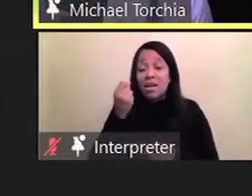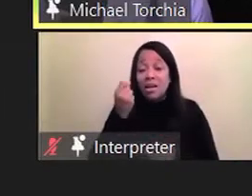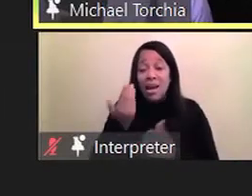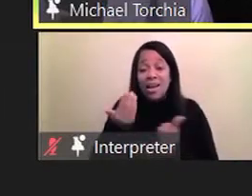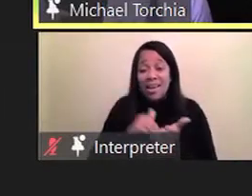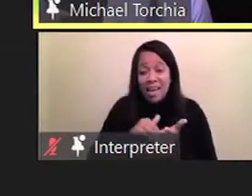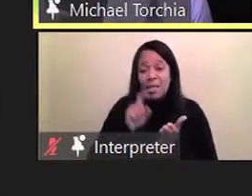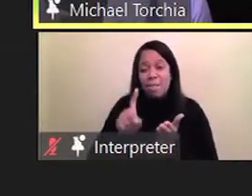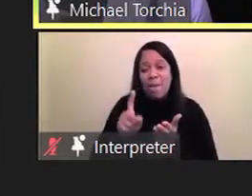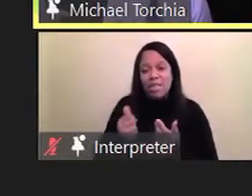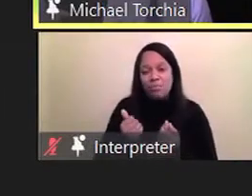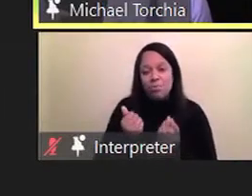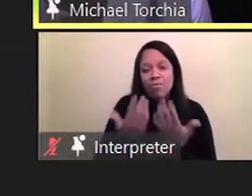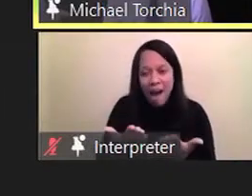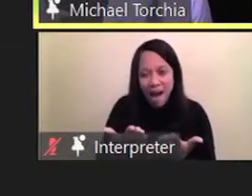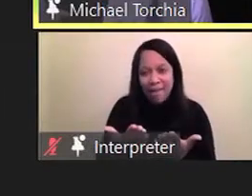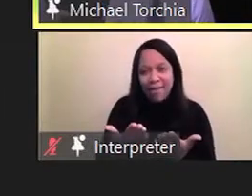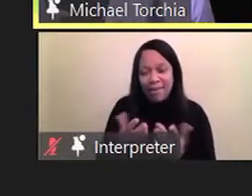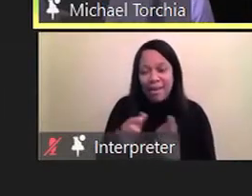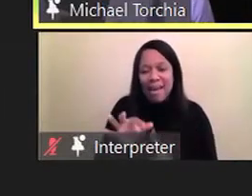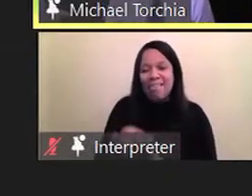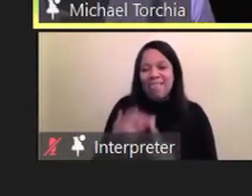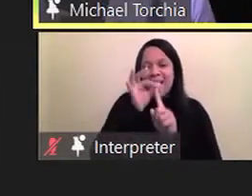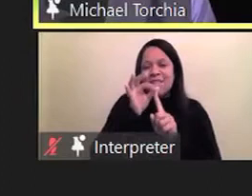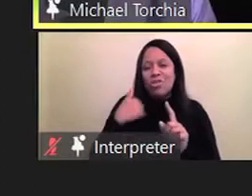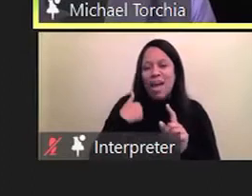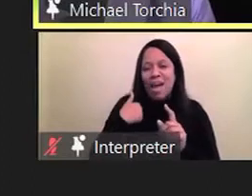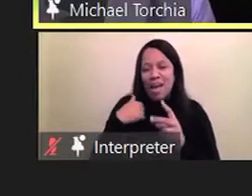unless there's an undue hardship or a safety threat.